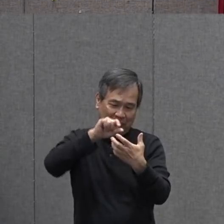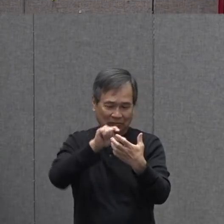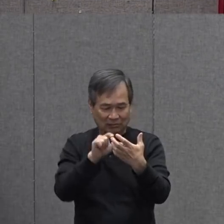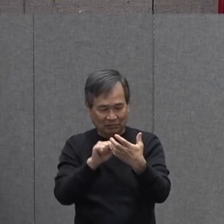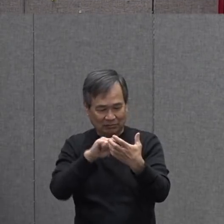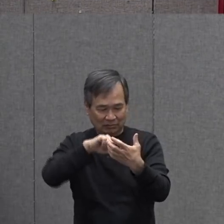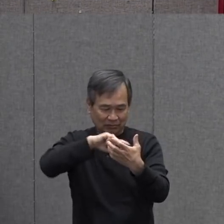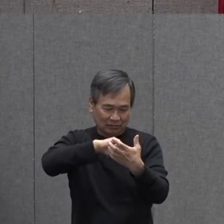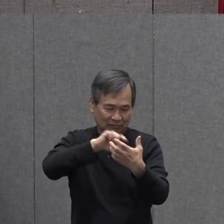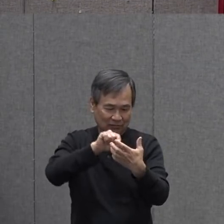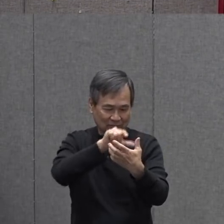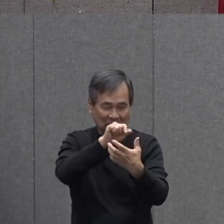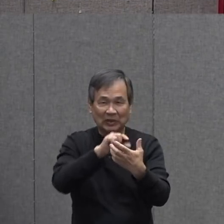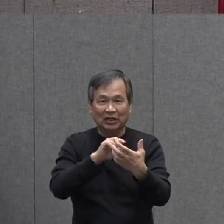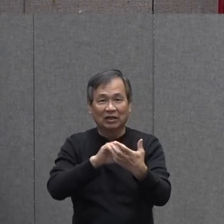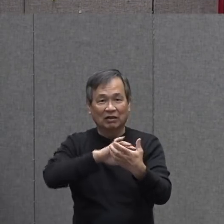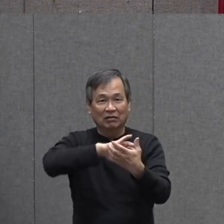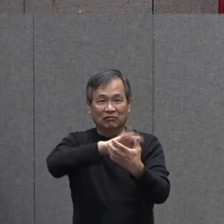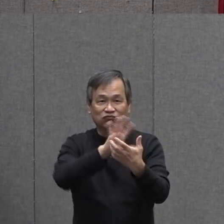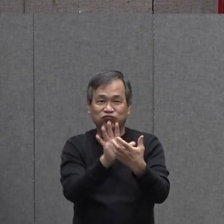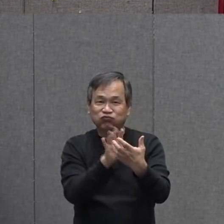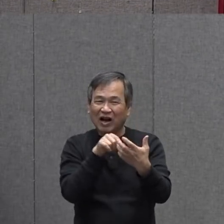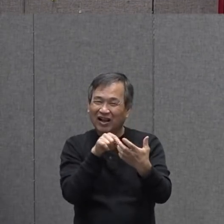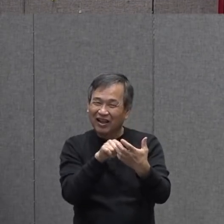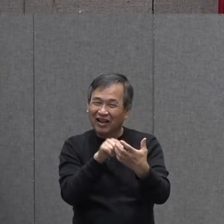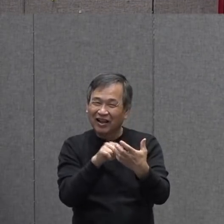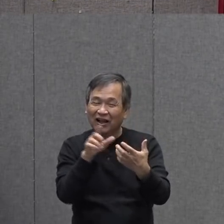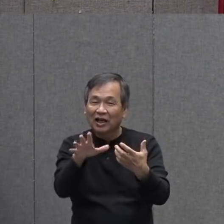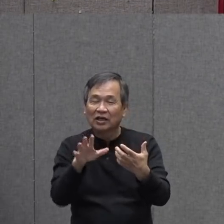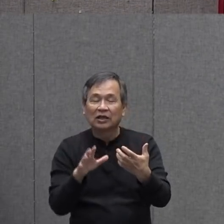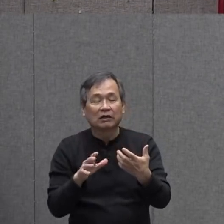And I probably could have taken a few more steps